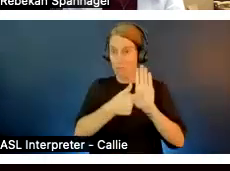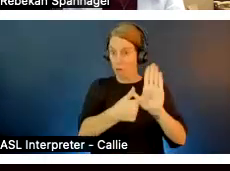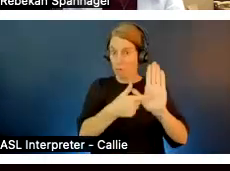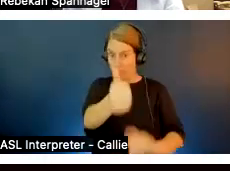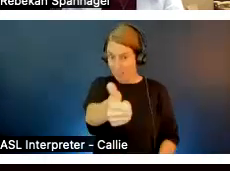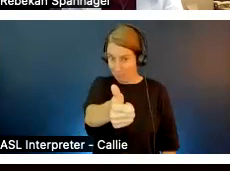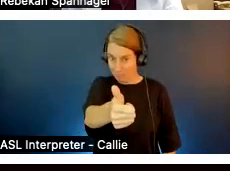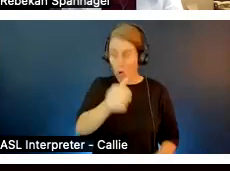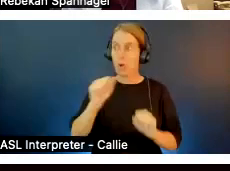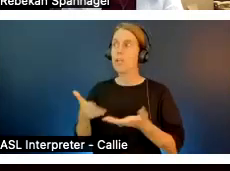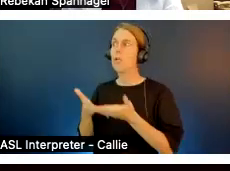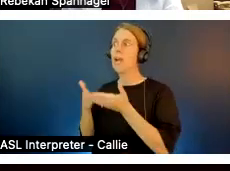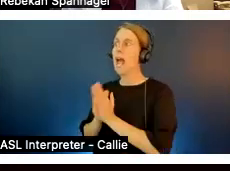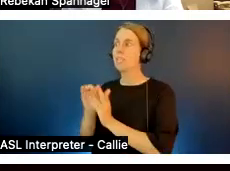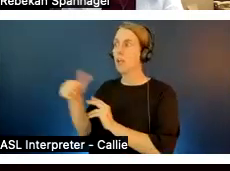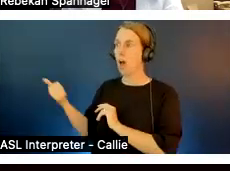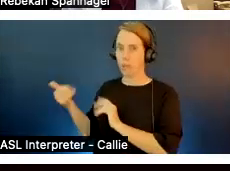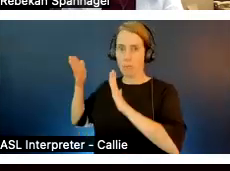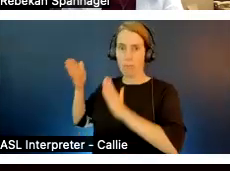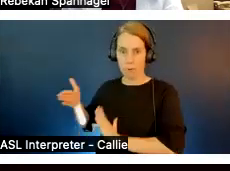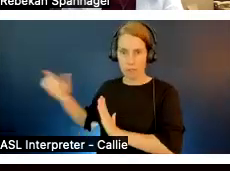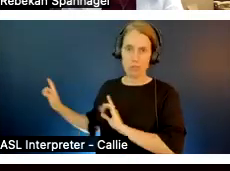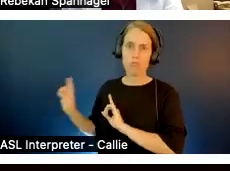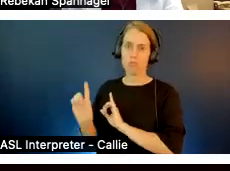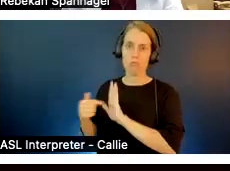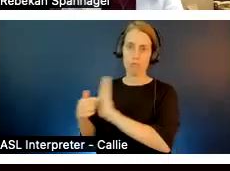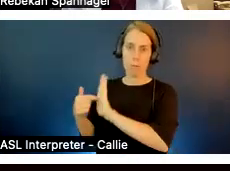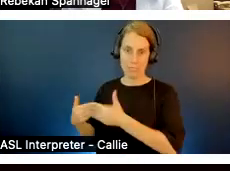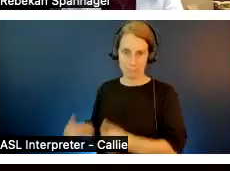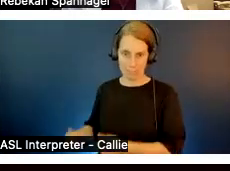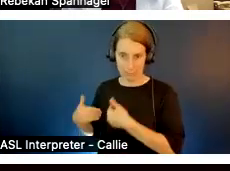of you know as the family member who filed a tephra appeal on behalf of their son knows